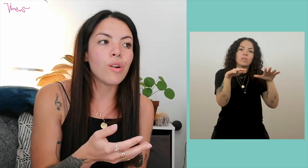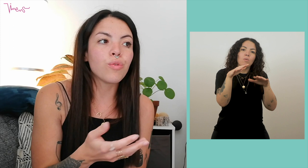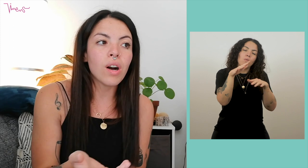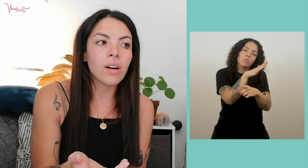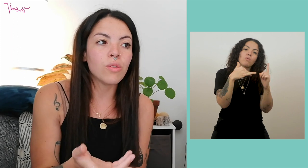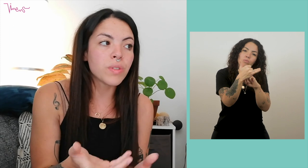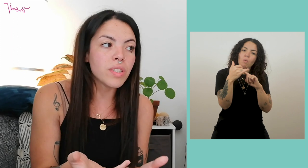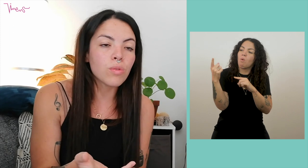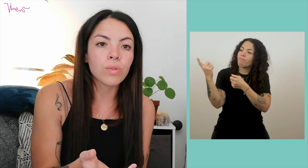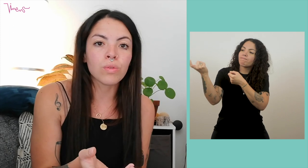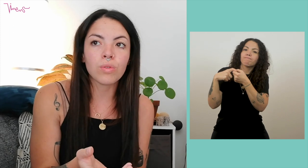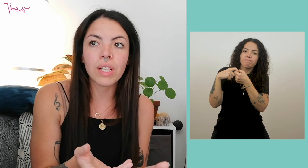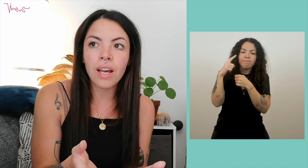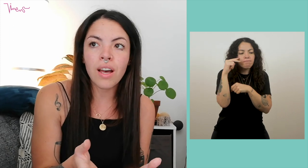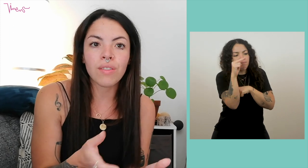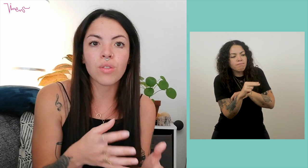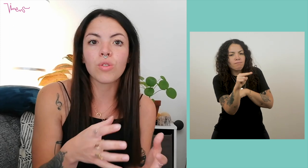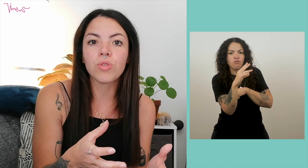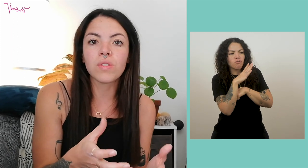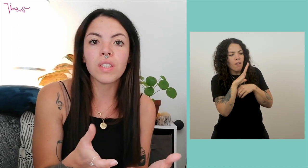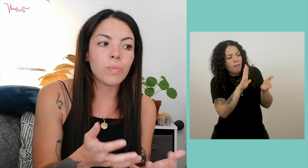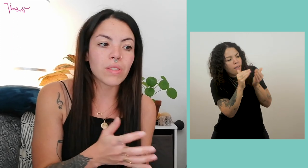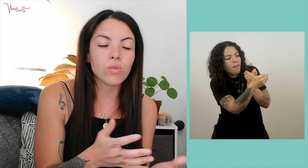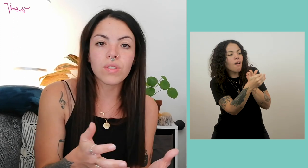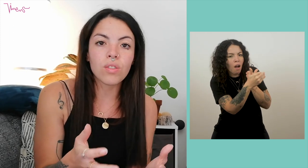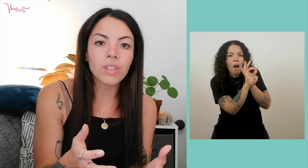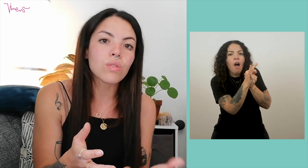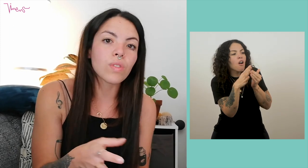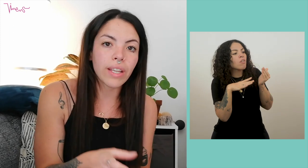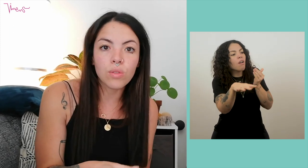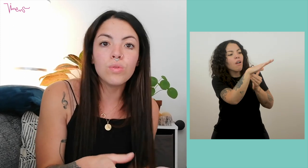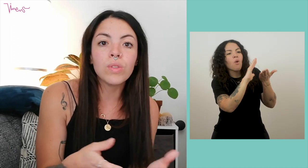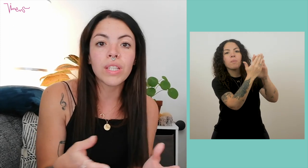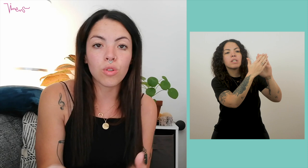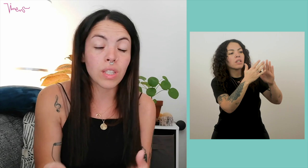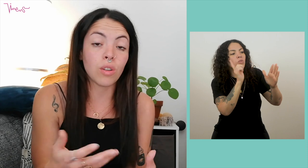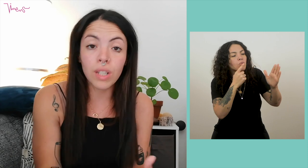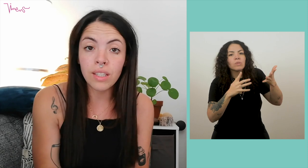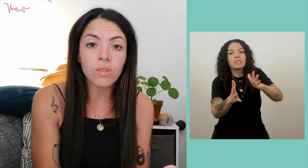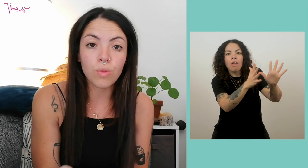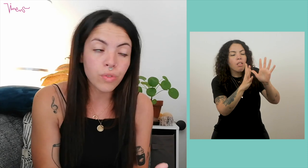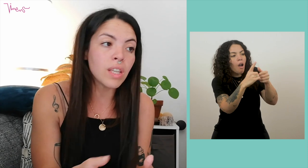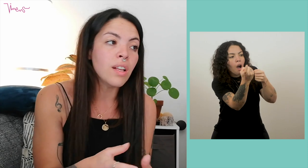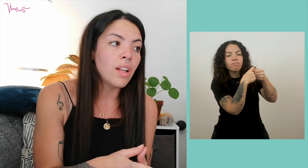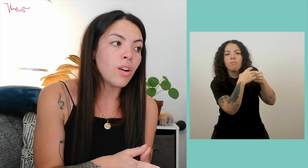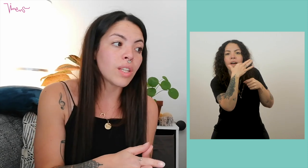They also see that we are there with a community of signing deaf people who are behind us, who relay what we do,